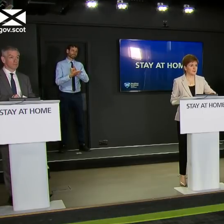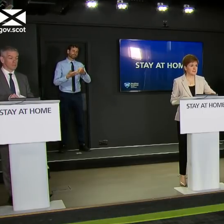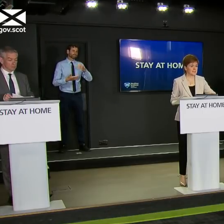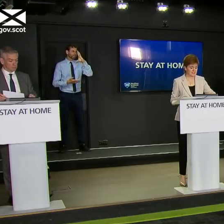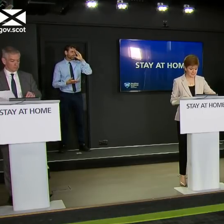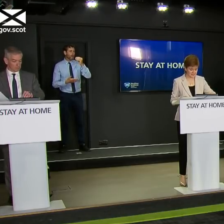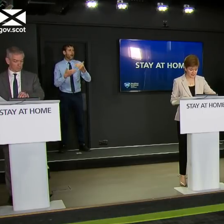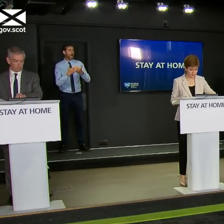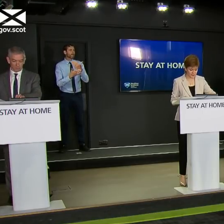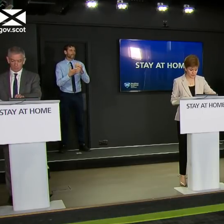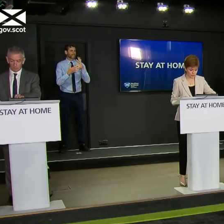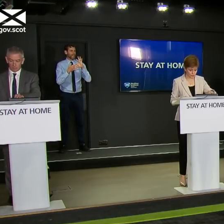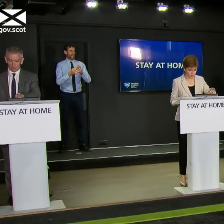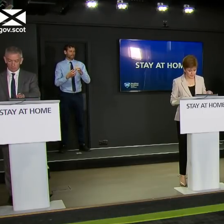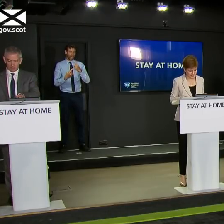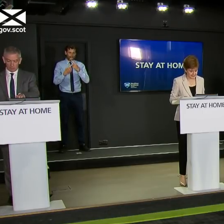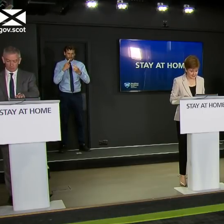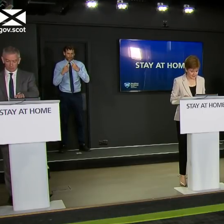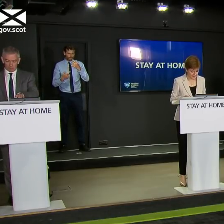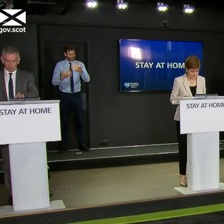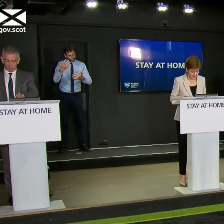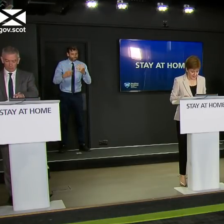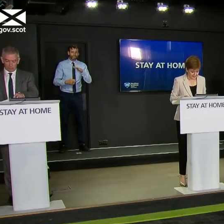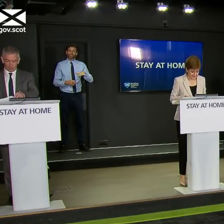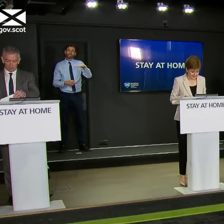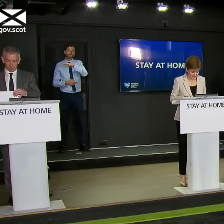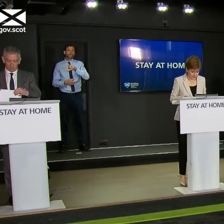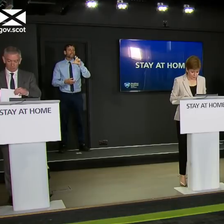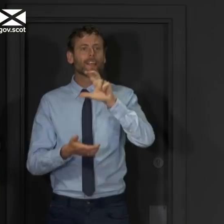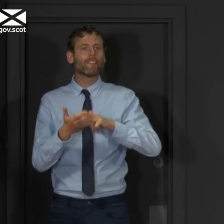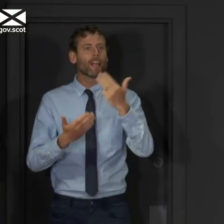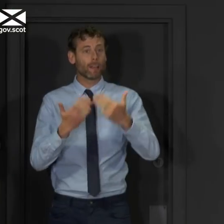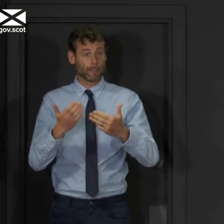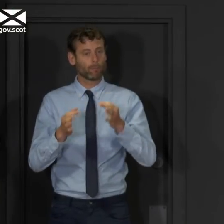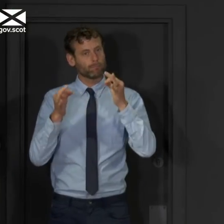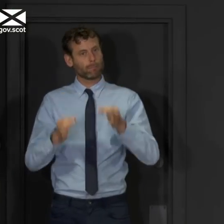of the key statistics in relation to Covid-19. As at 9 o'clock this morning, there have been